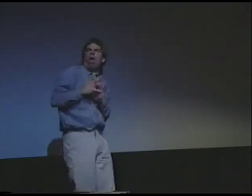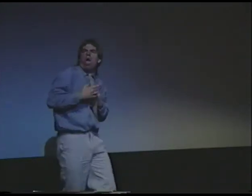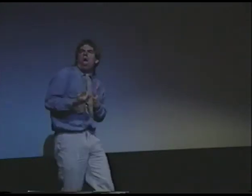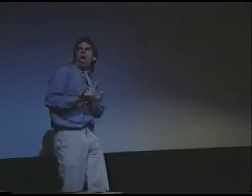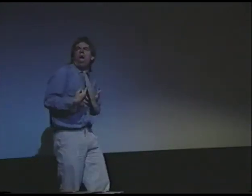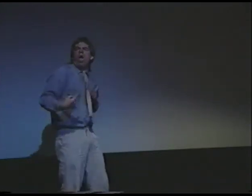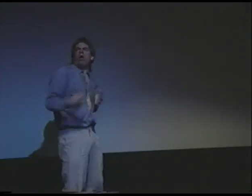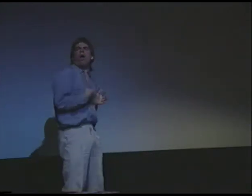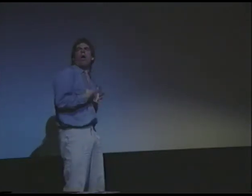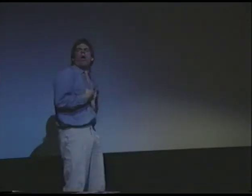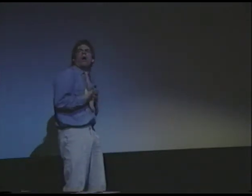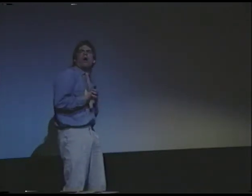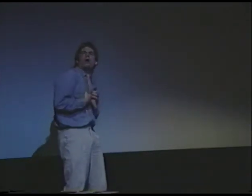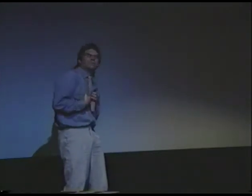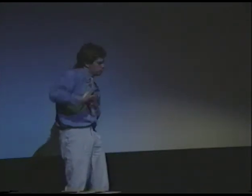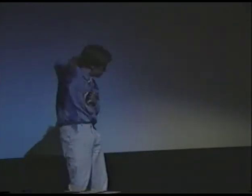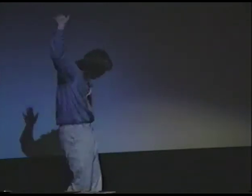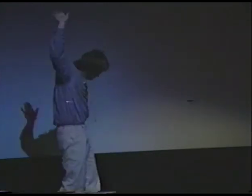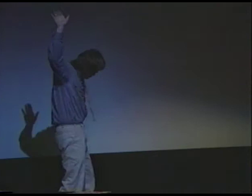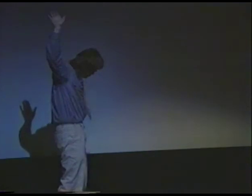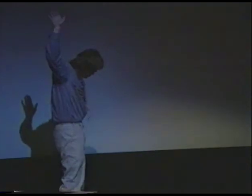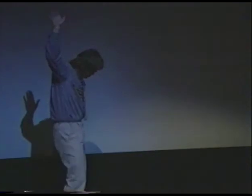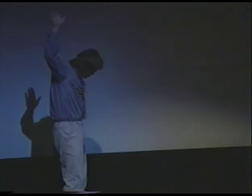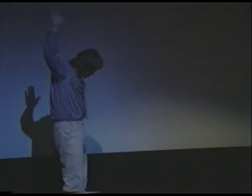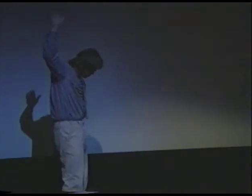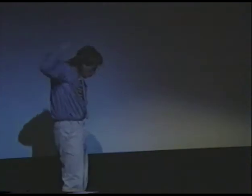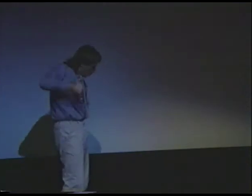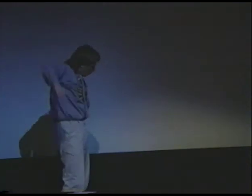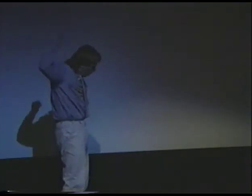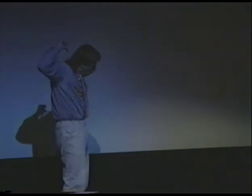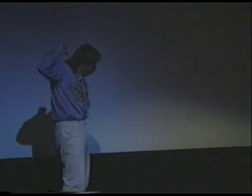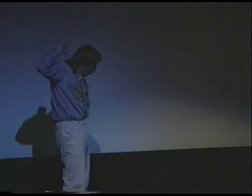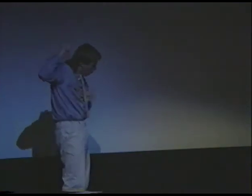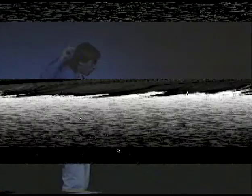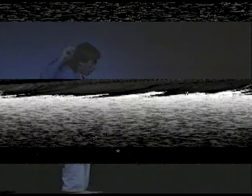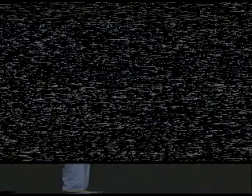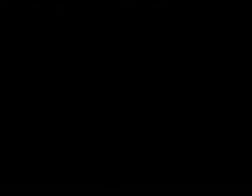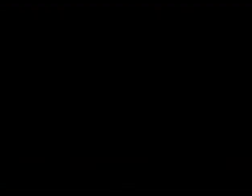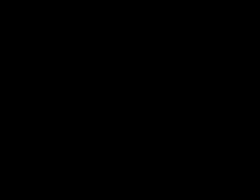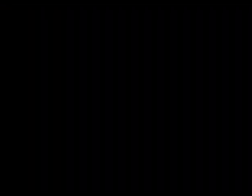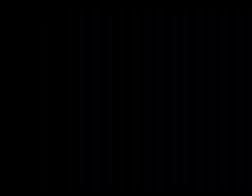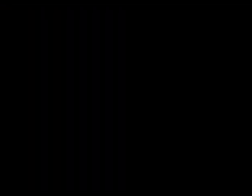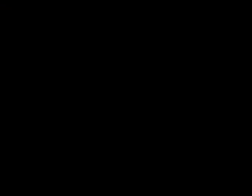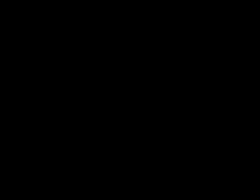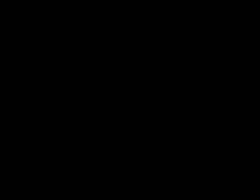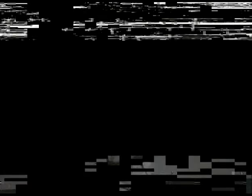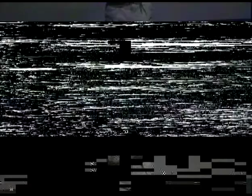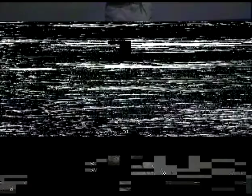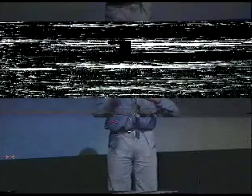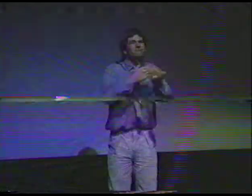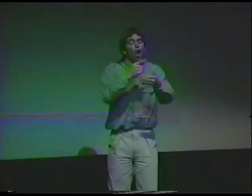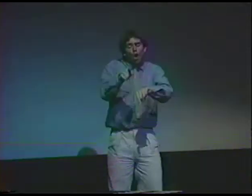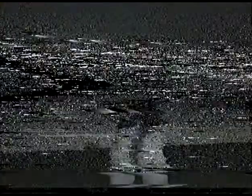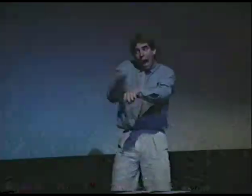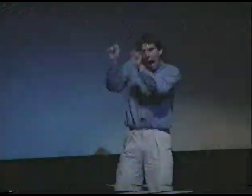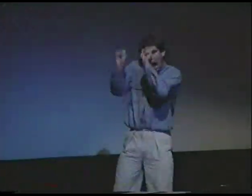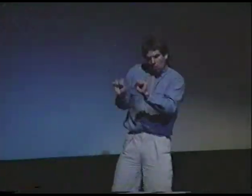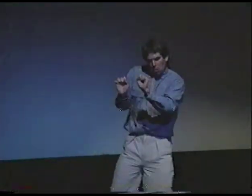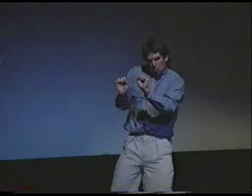And really is an insult to the kid. [AUDIO OUT] And handicap.